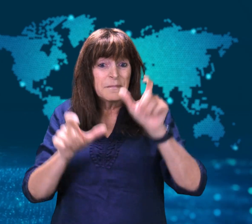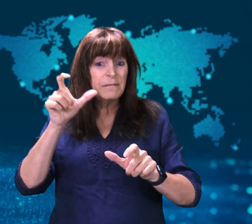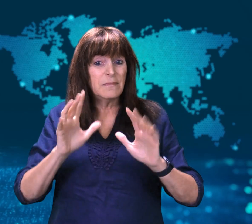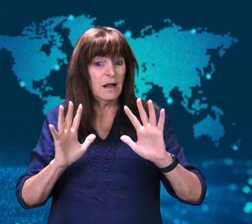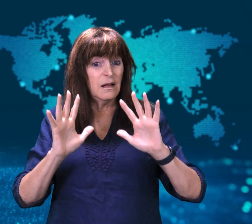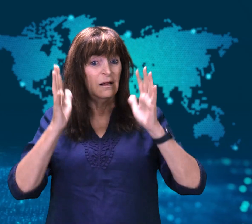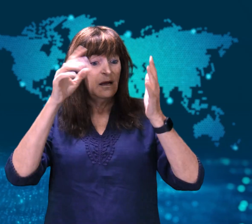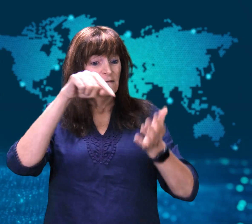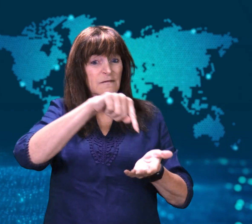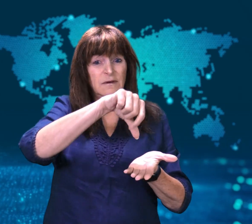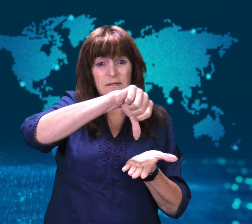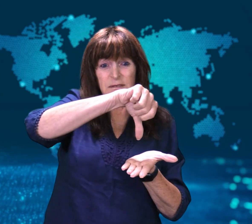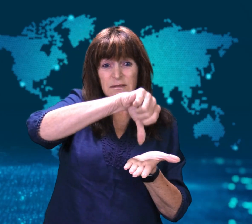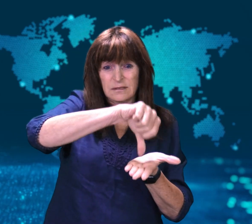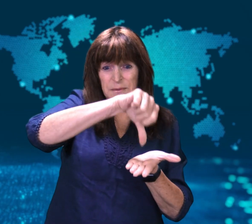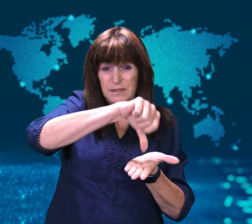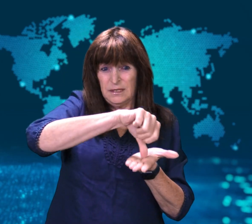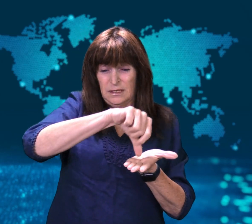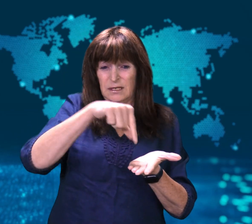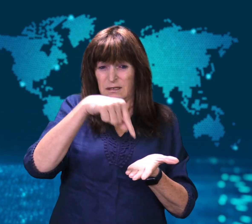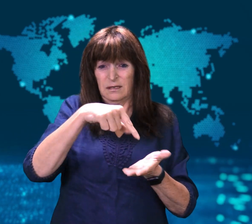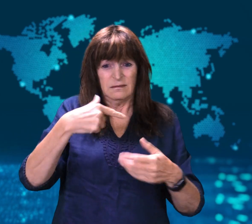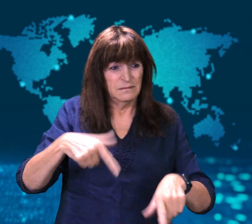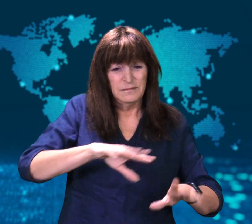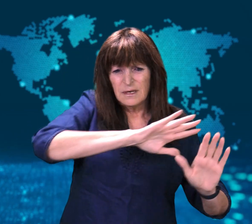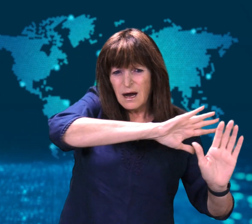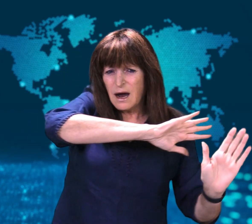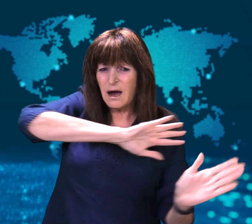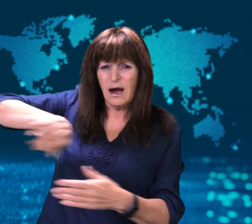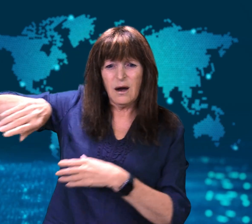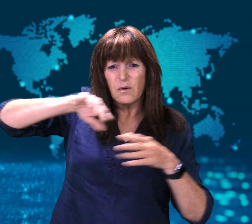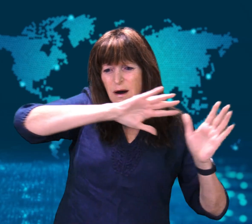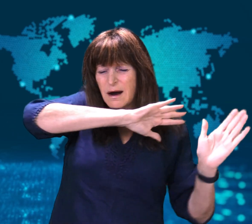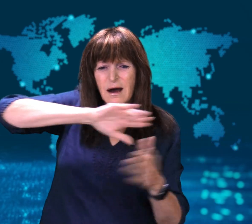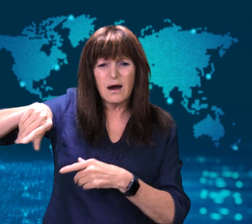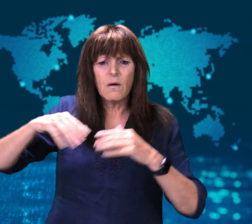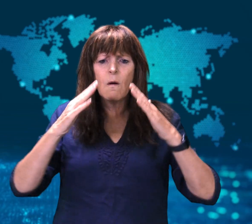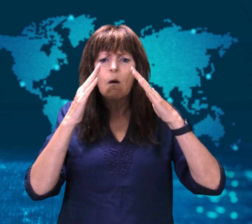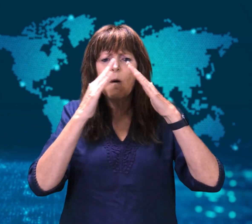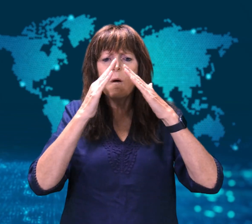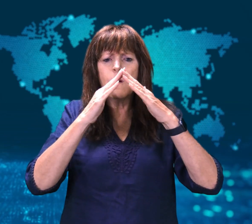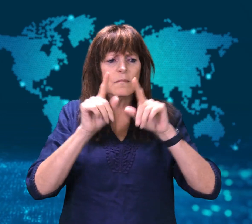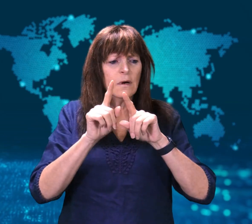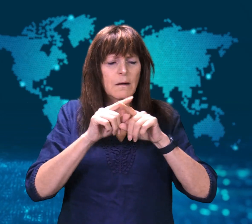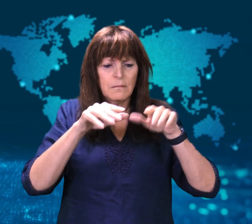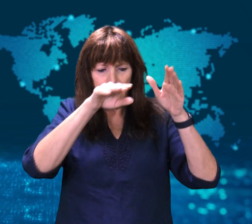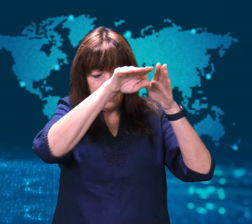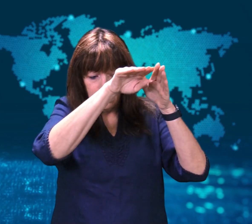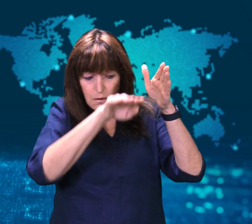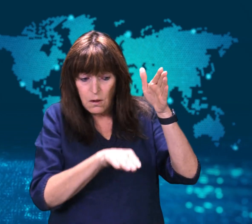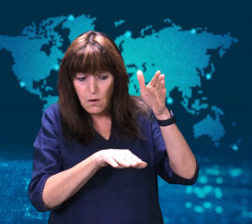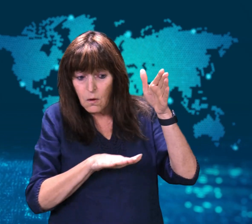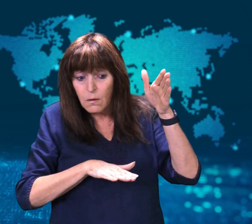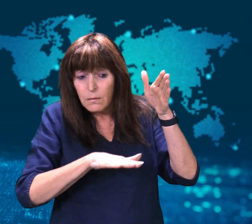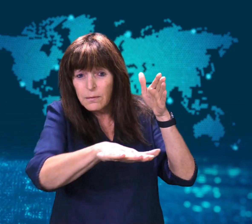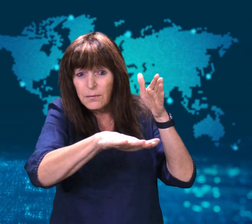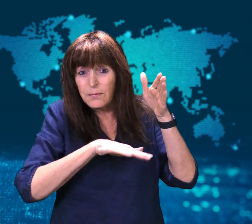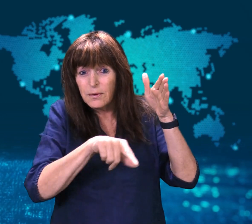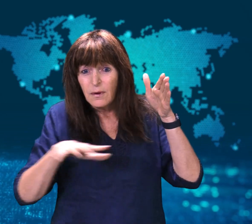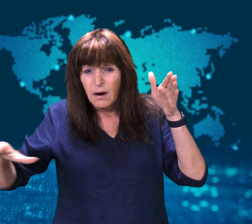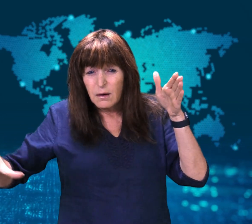Thousands of people who live in the country’s capital were